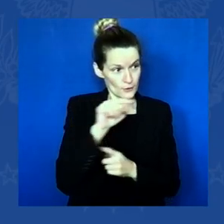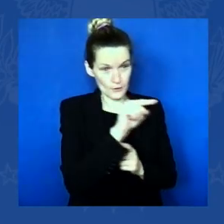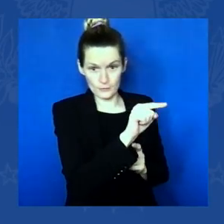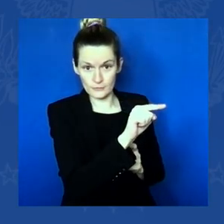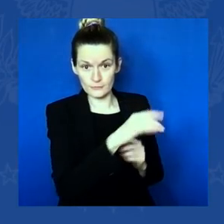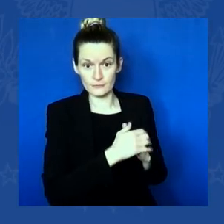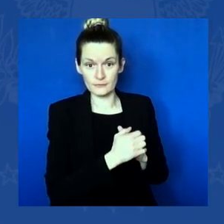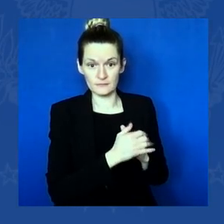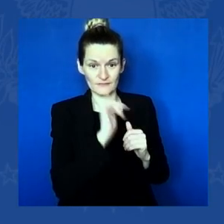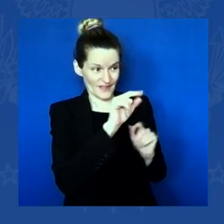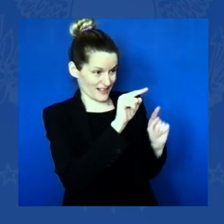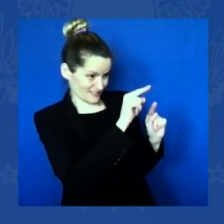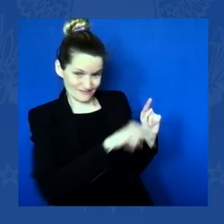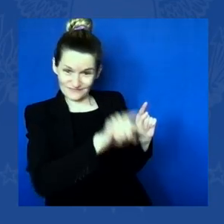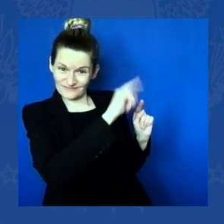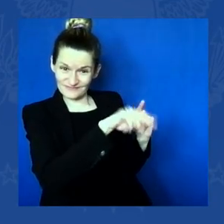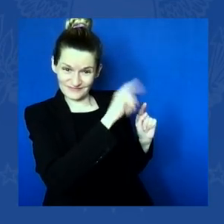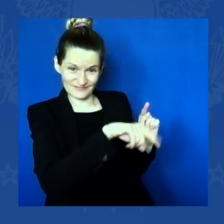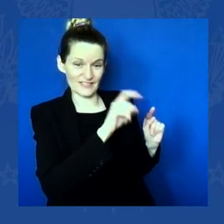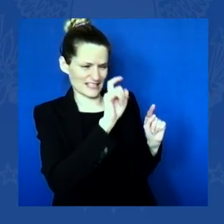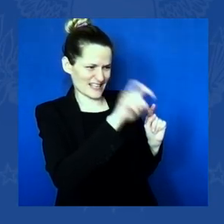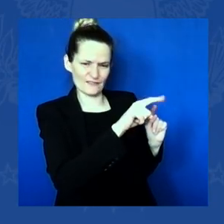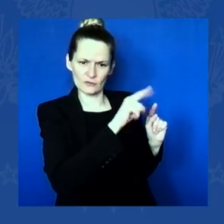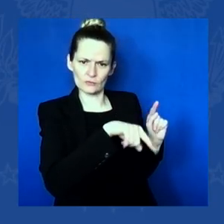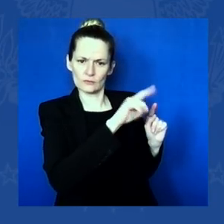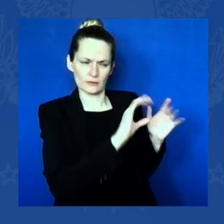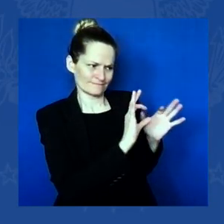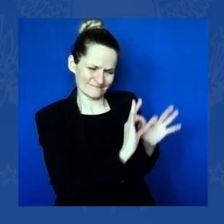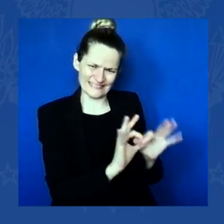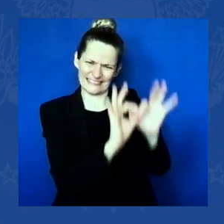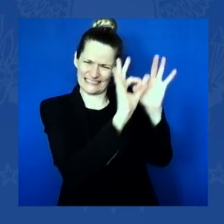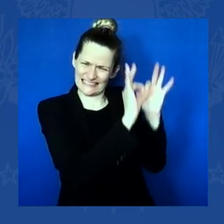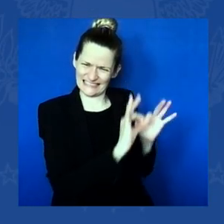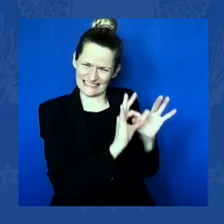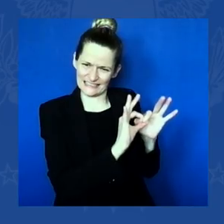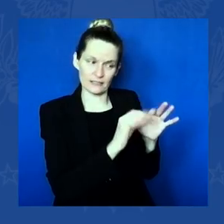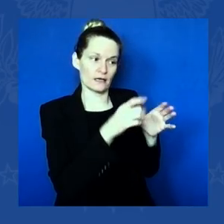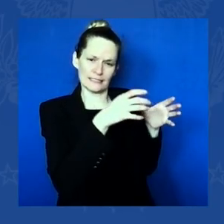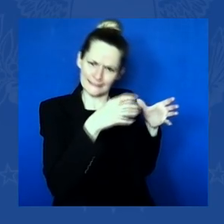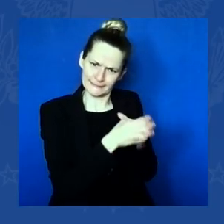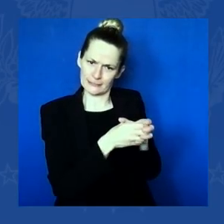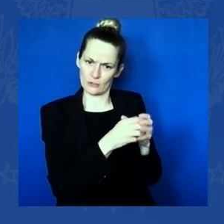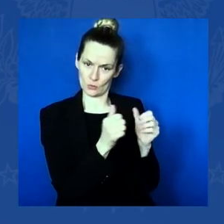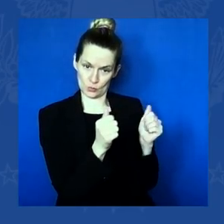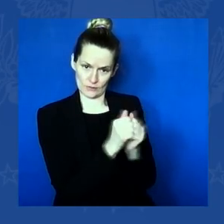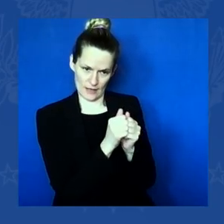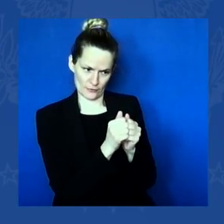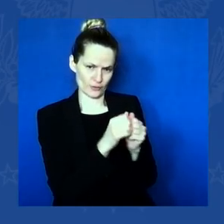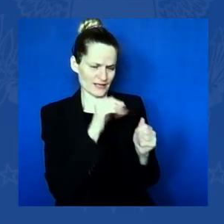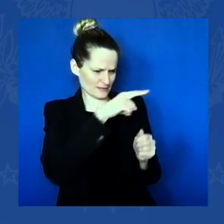from all of our governments to chart a path forward. I look forward to hearing from each of you